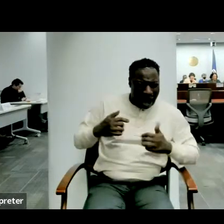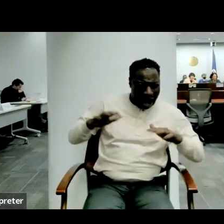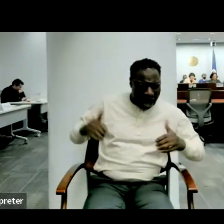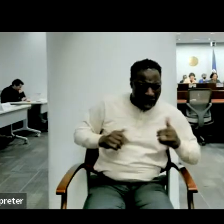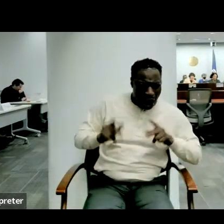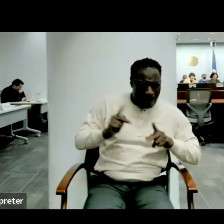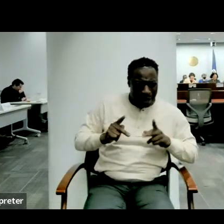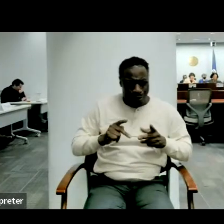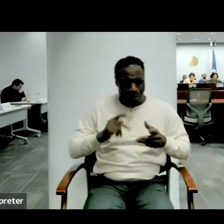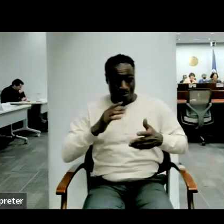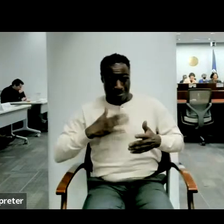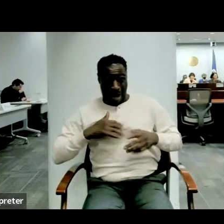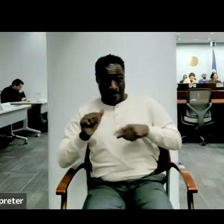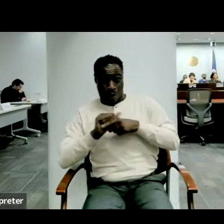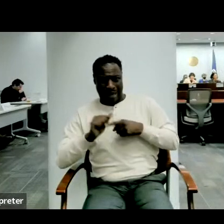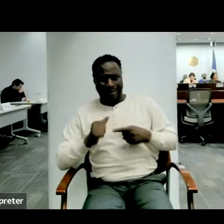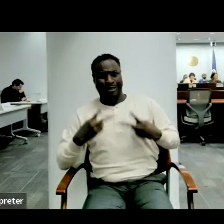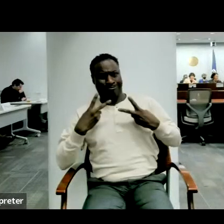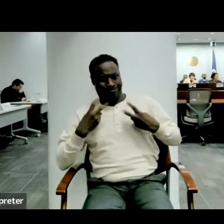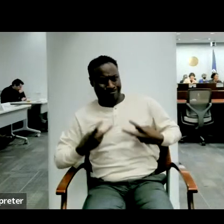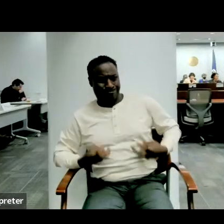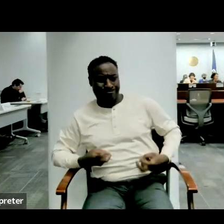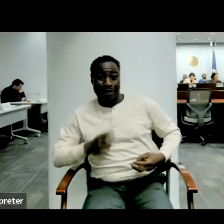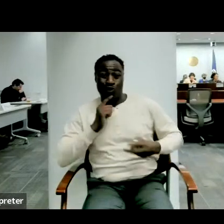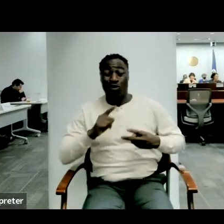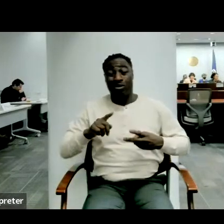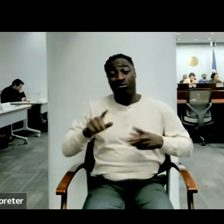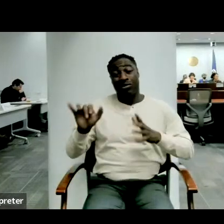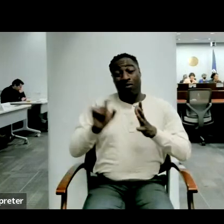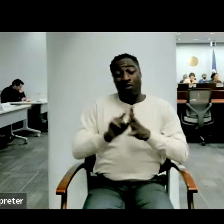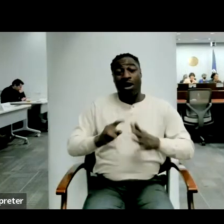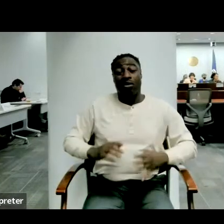identify um unnecessary artificial barriers that can lock people out from good jobs.